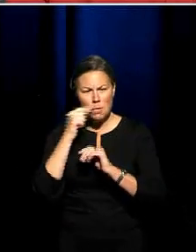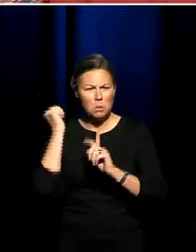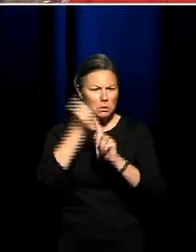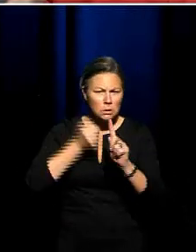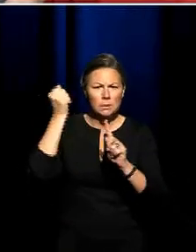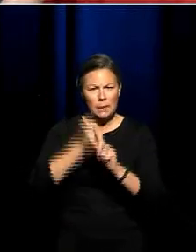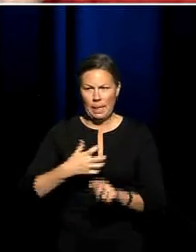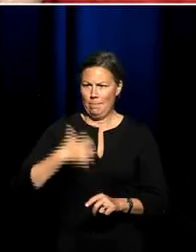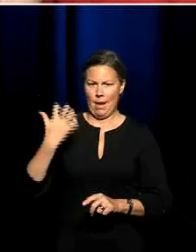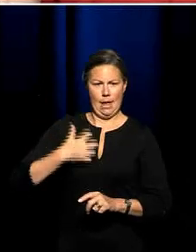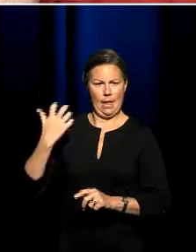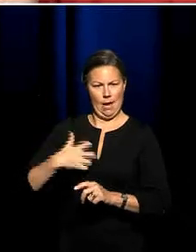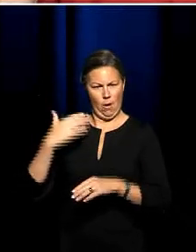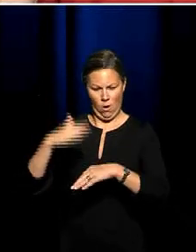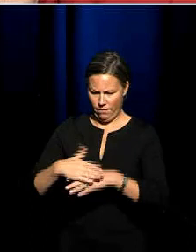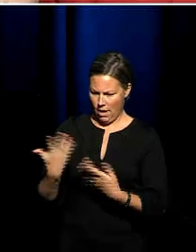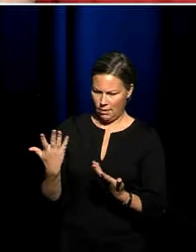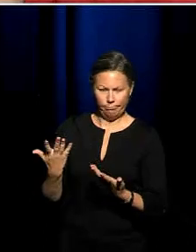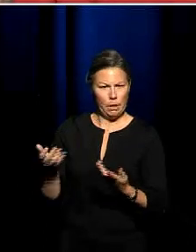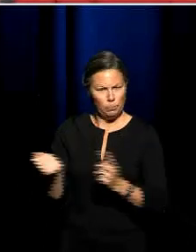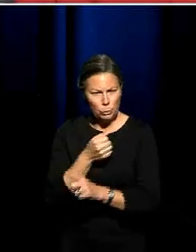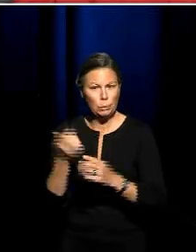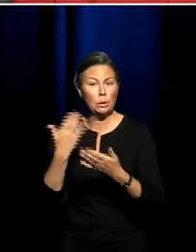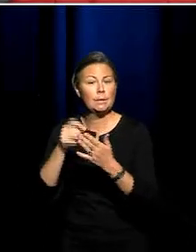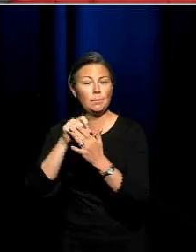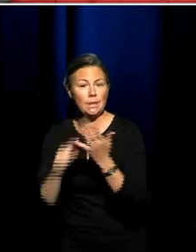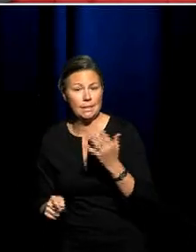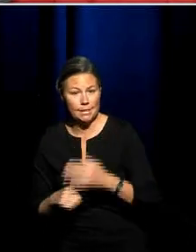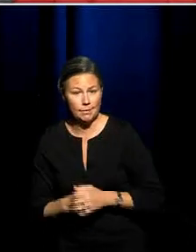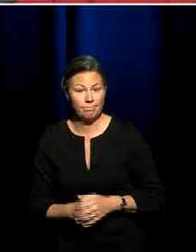2012 when disability advocates called for a Royal Commission into widespread